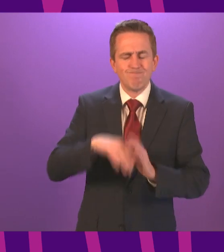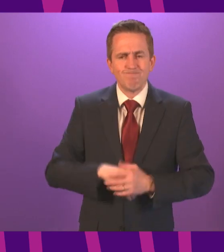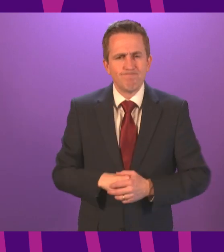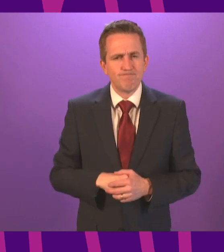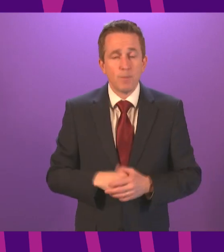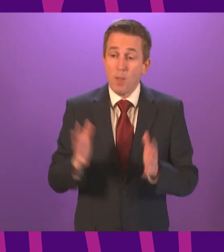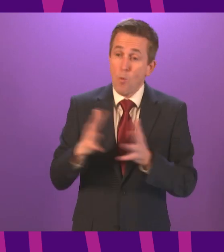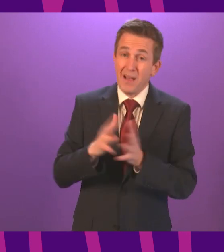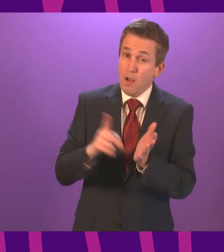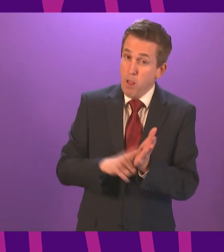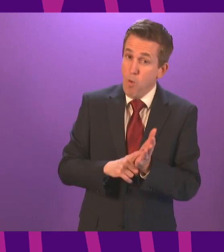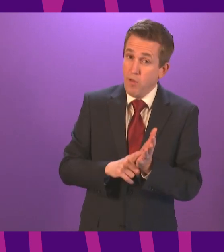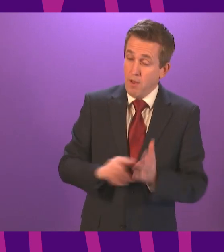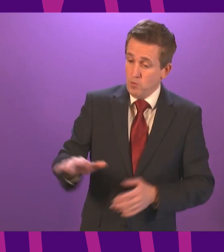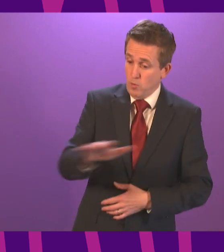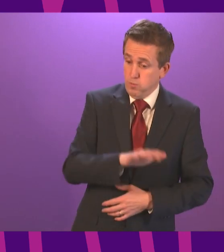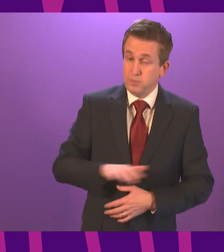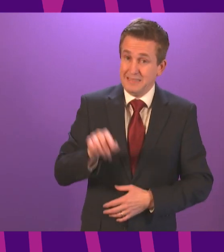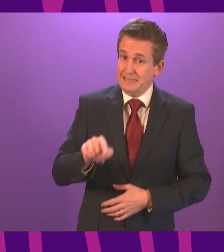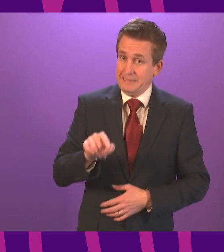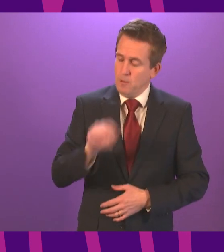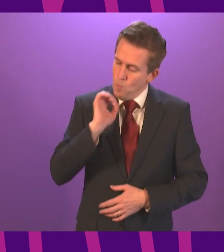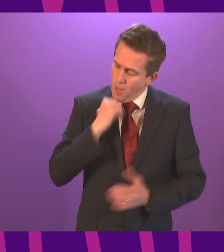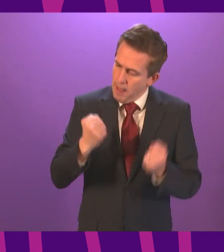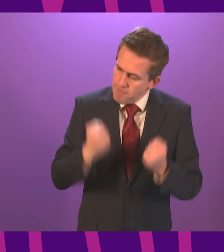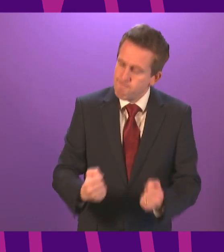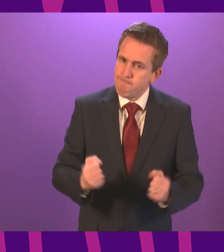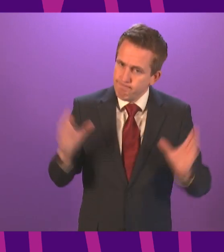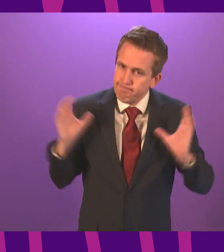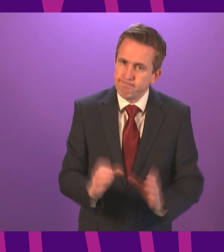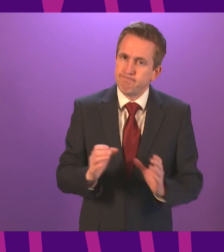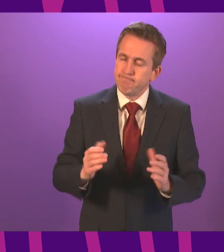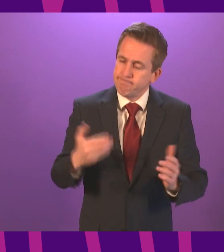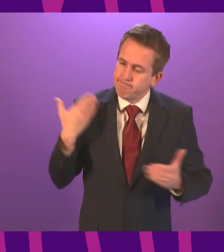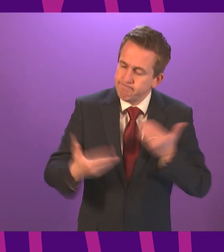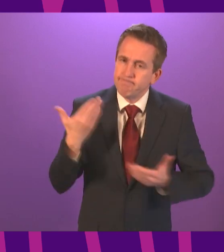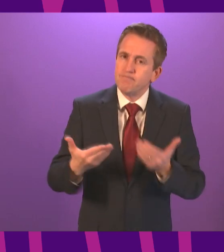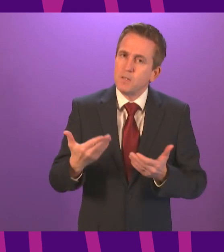continue to pull together to protect our national health service and save lives. Right now,